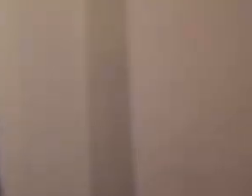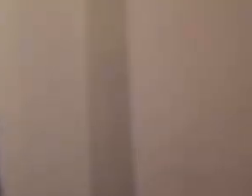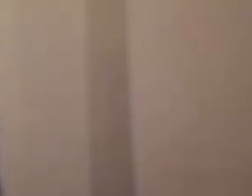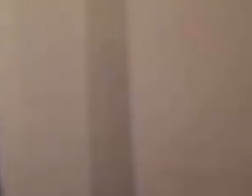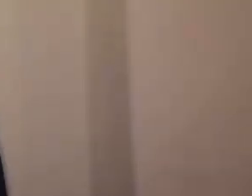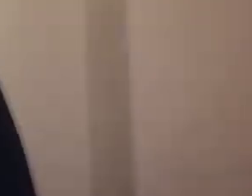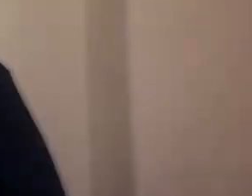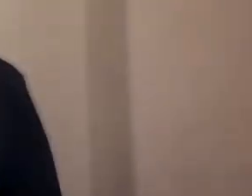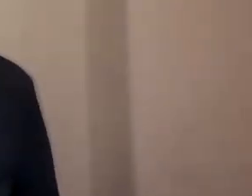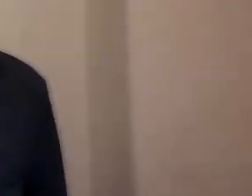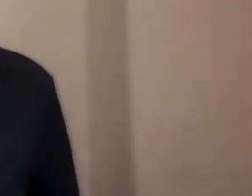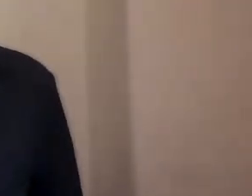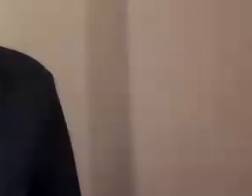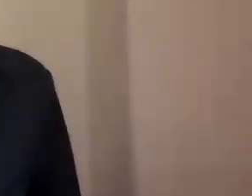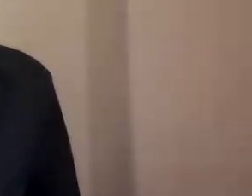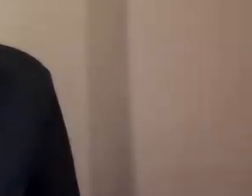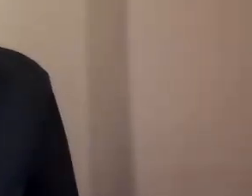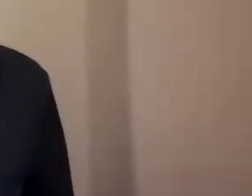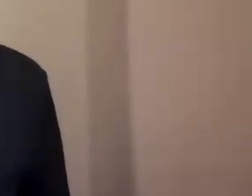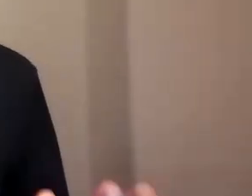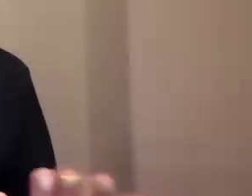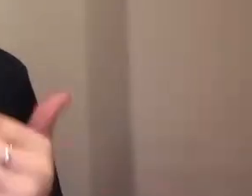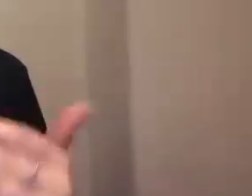So I'll just get started if that's okay. I'll just keep going here. Um